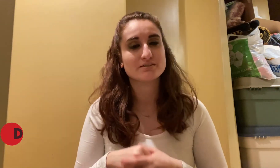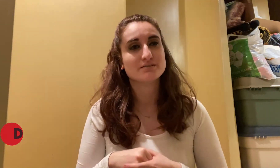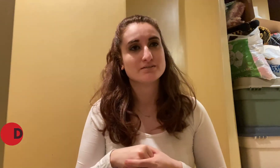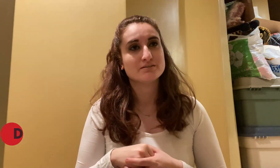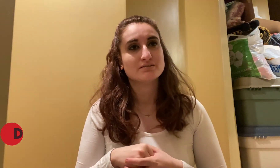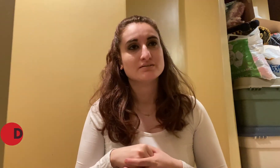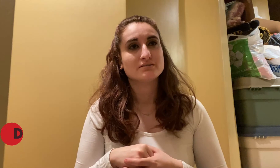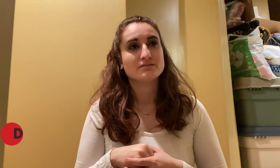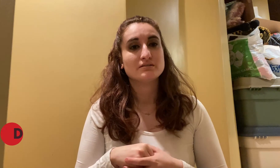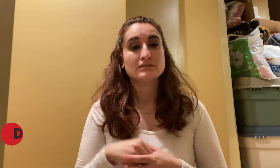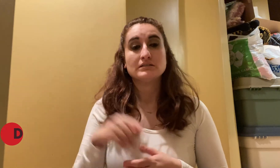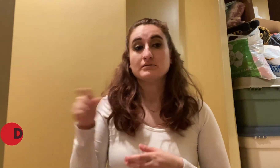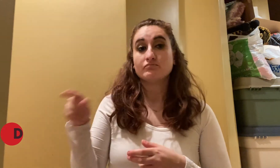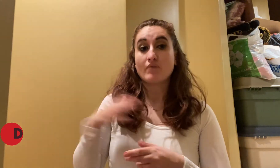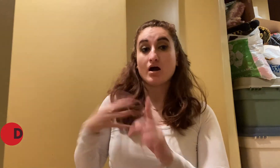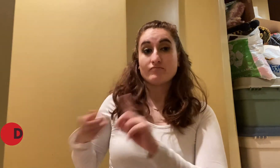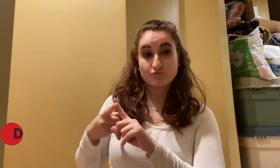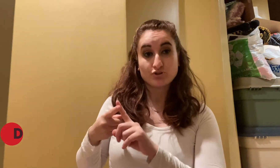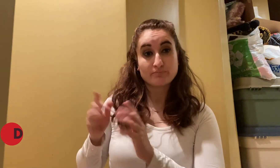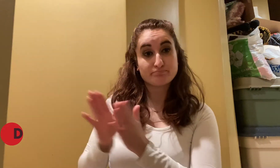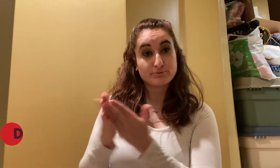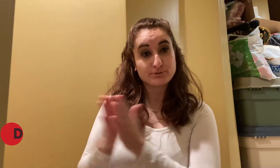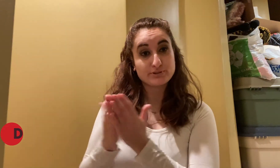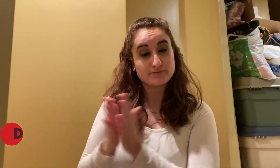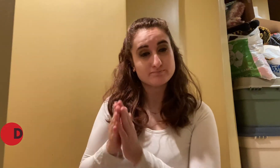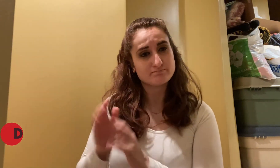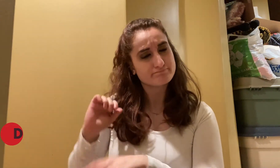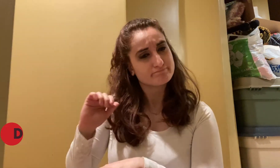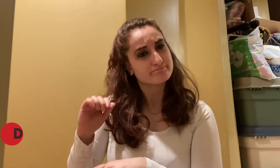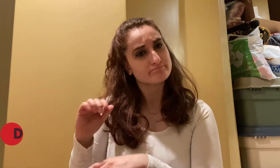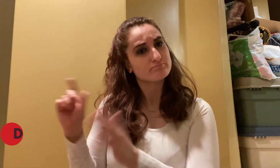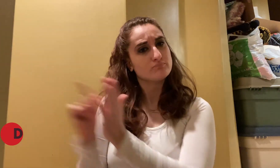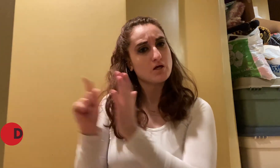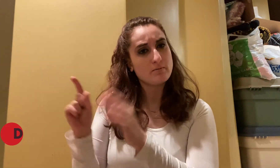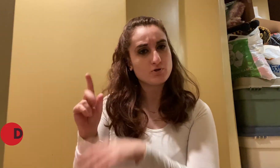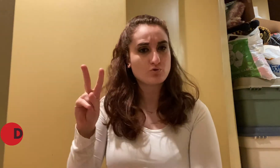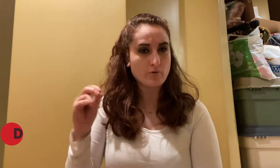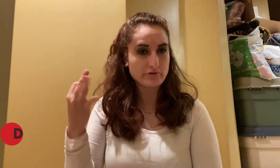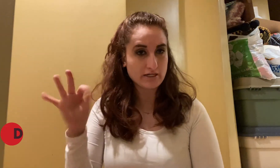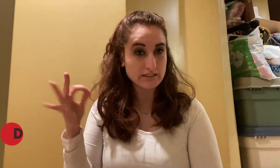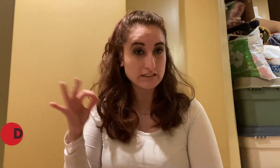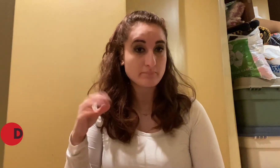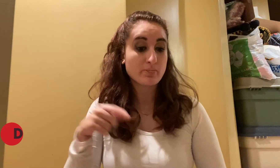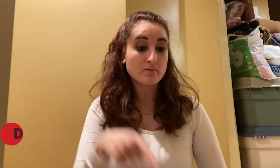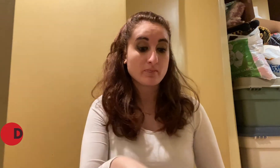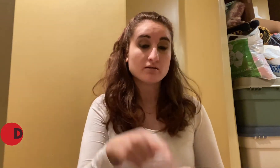My first book was published in 2019,